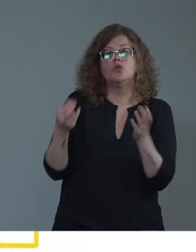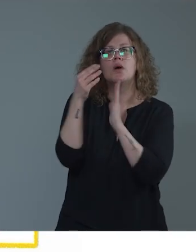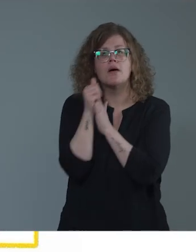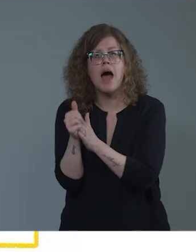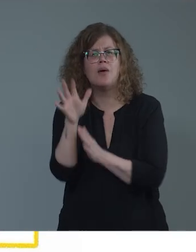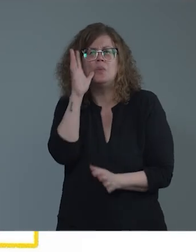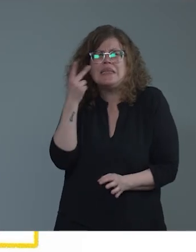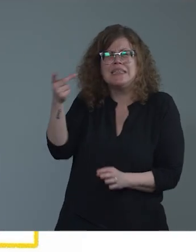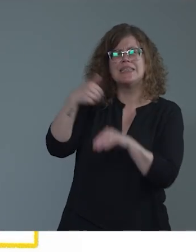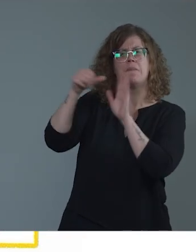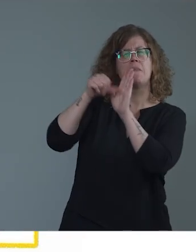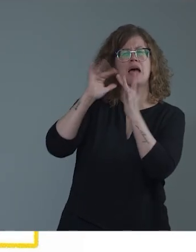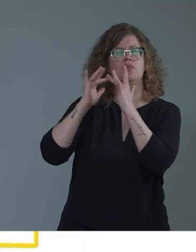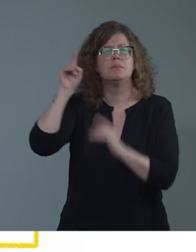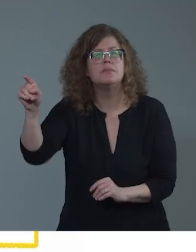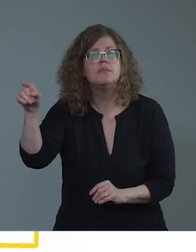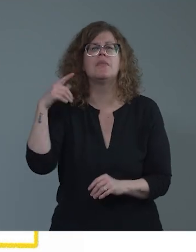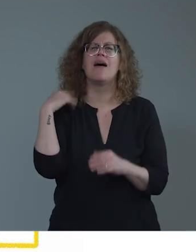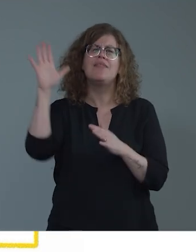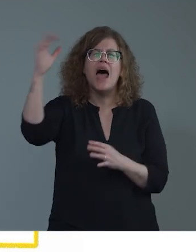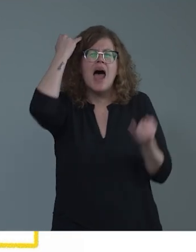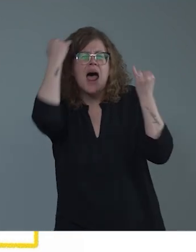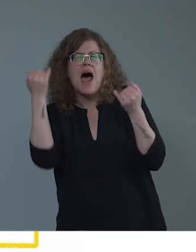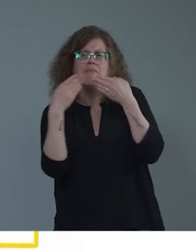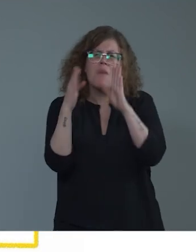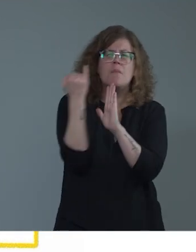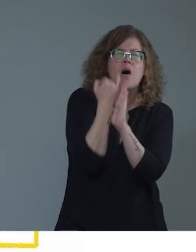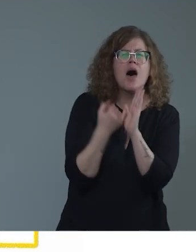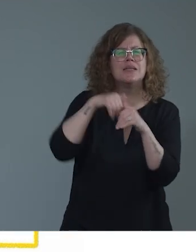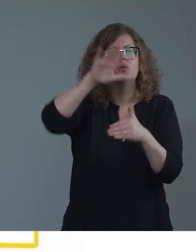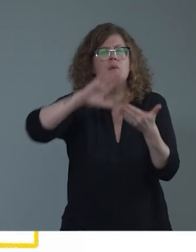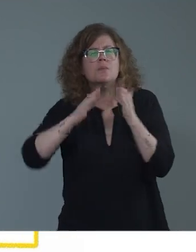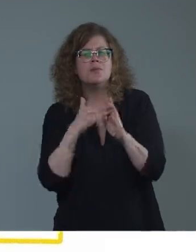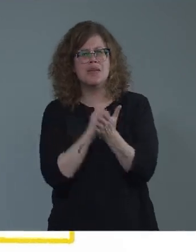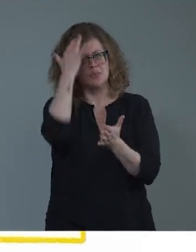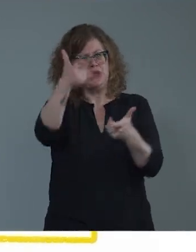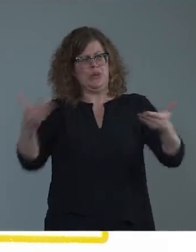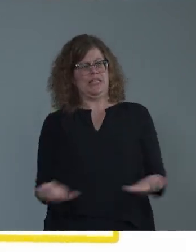you might work with an artist in order to support them in developing that. So you see that she's put